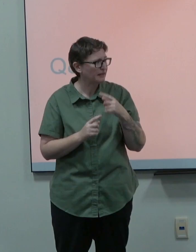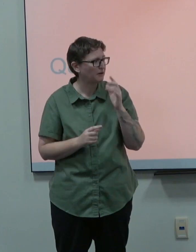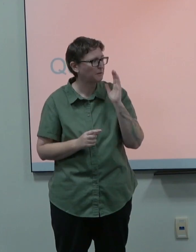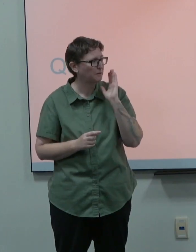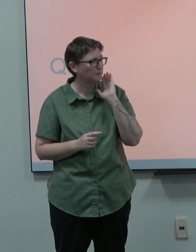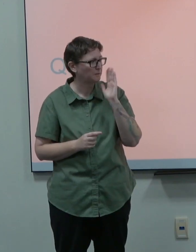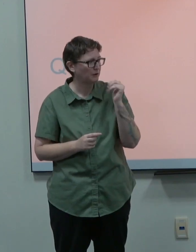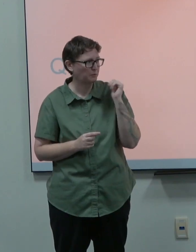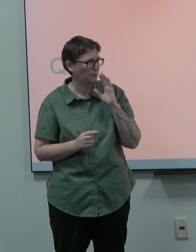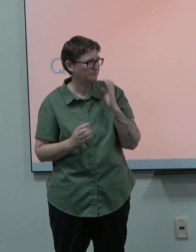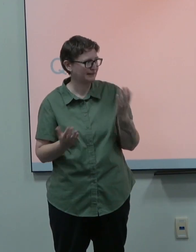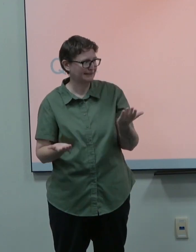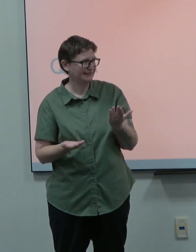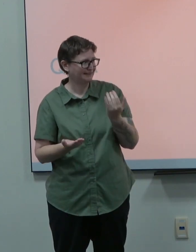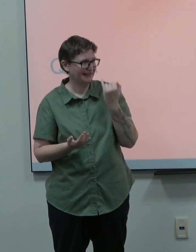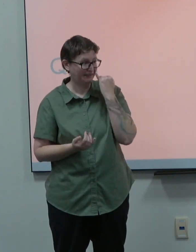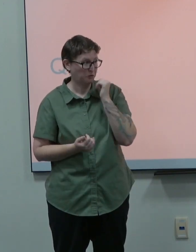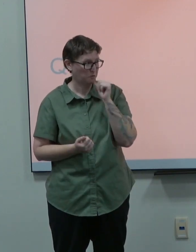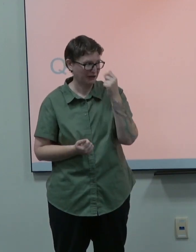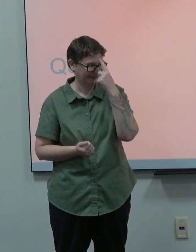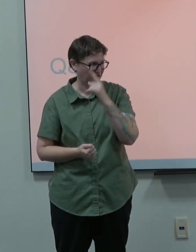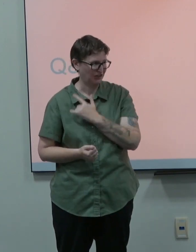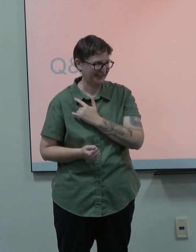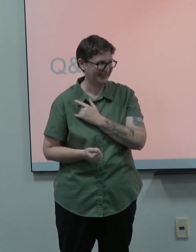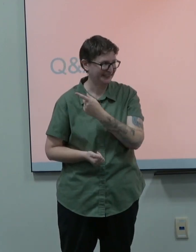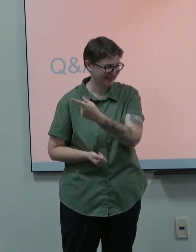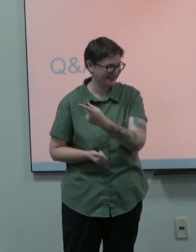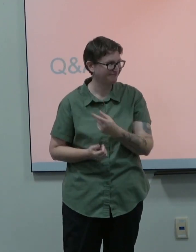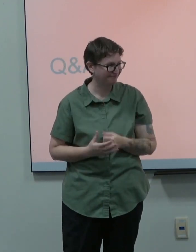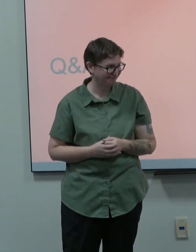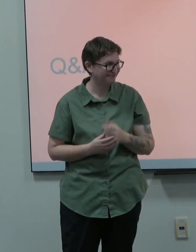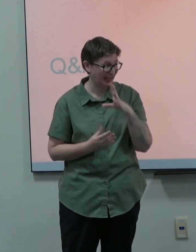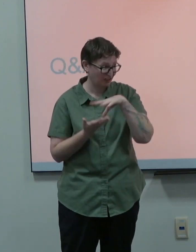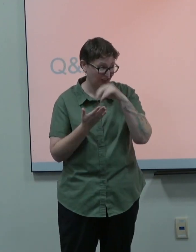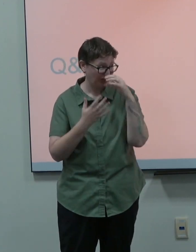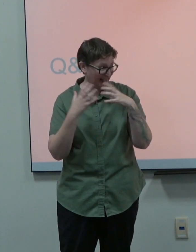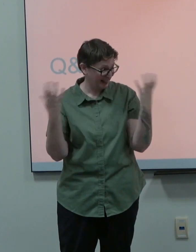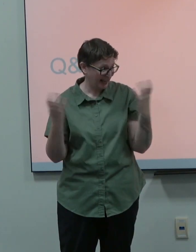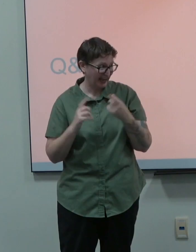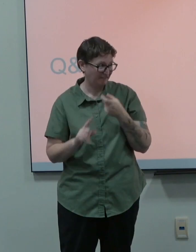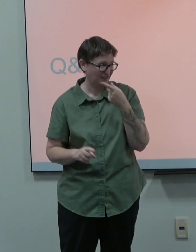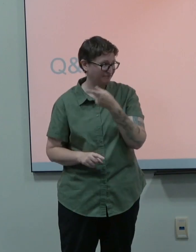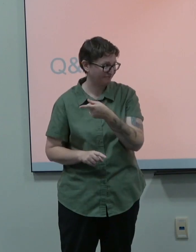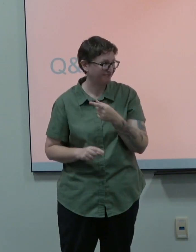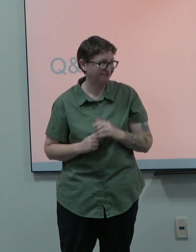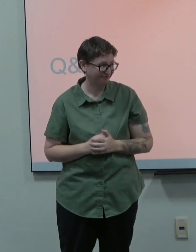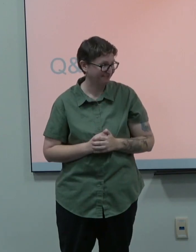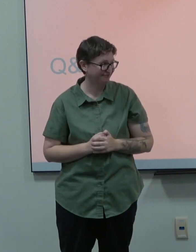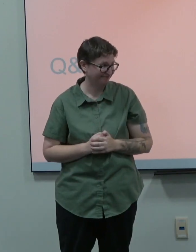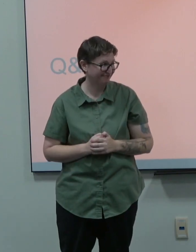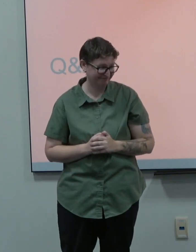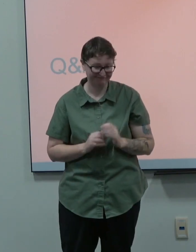But I wouldn't be here without Leanne and I learned a lot from her.